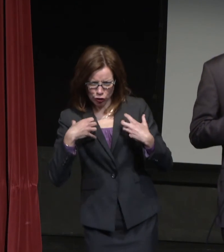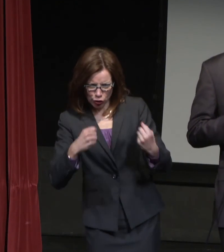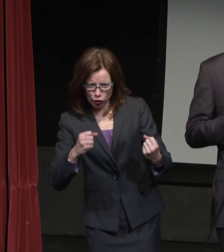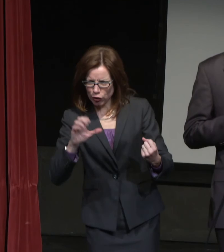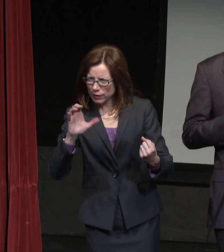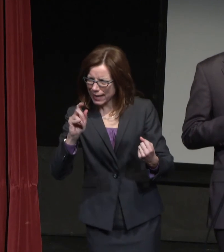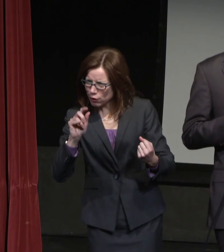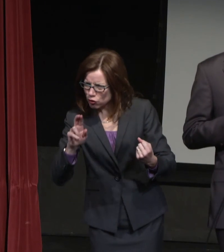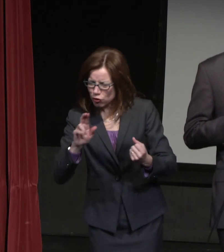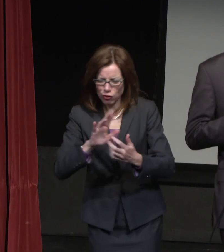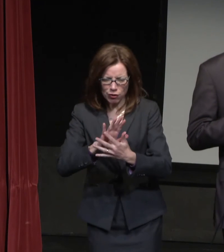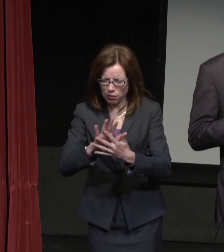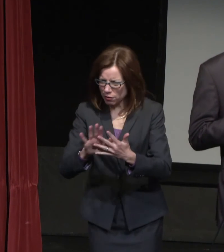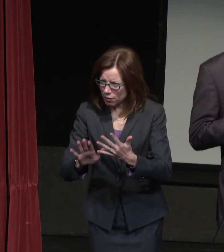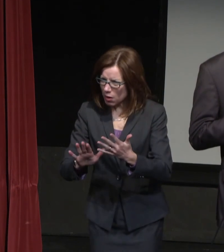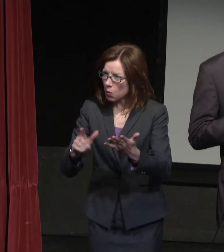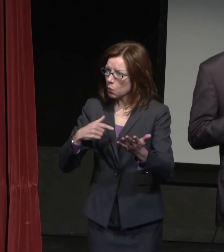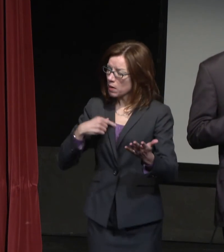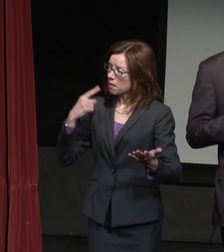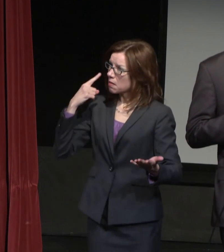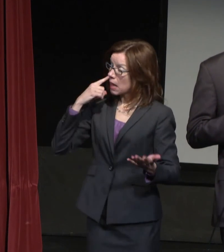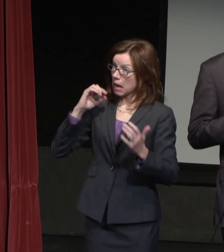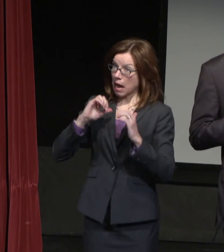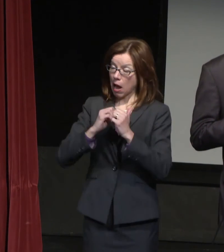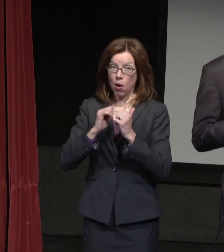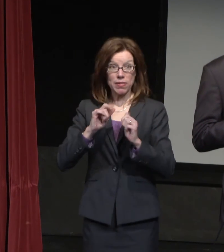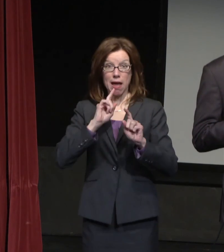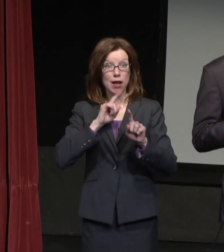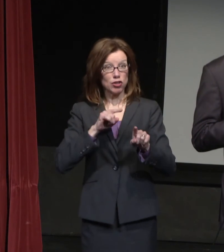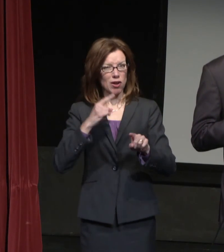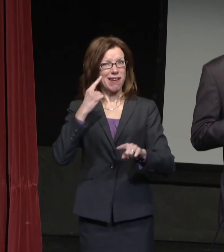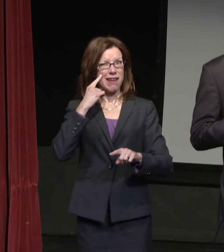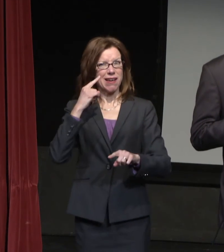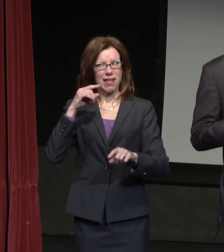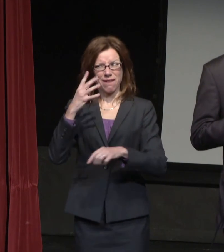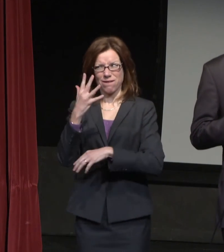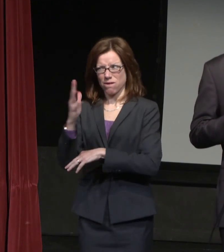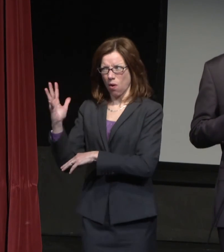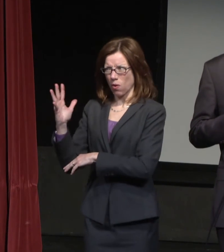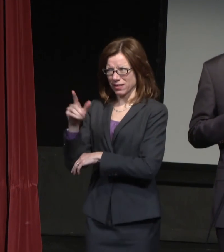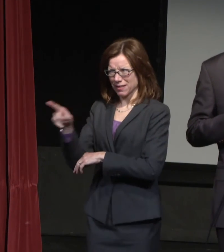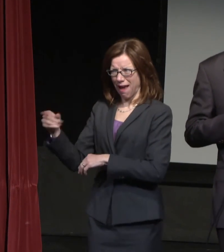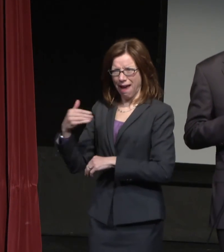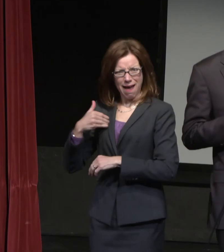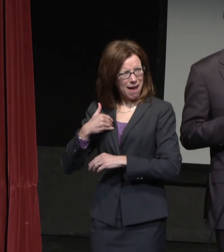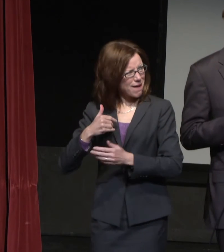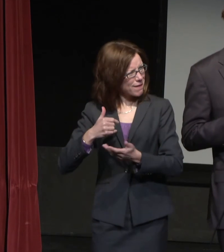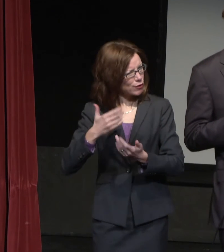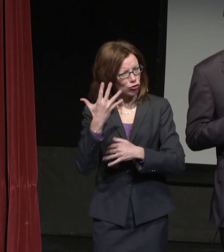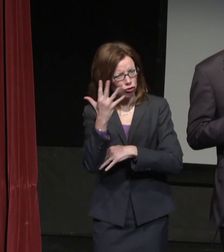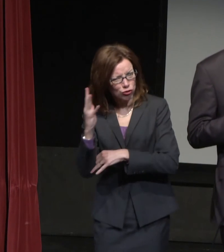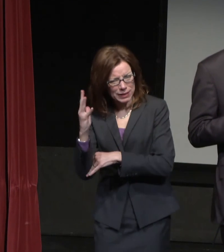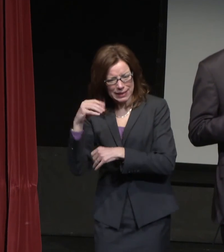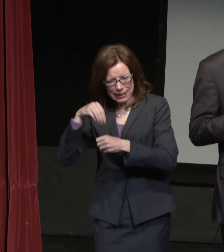and we think that the answers are probably in the forests of the world. There are chemicals in trees and plants that we've never heard